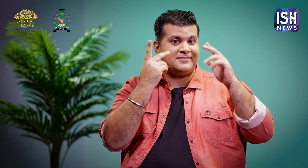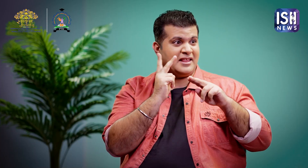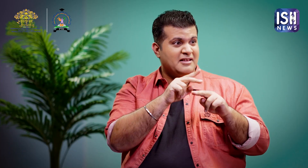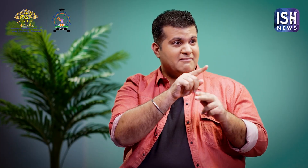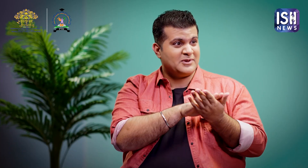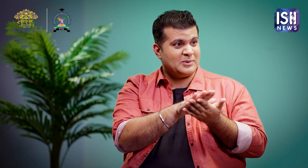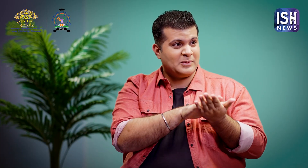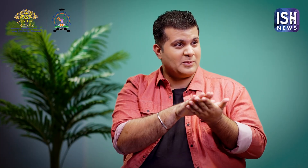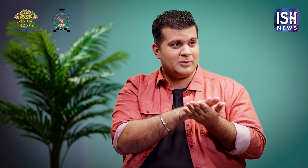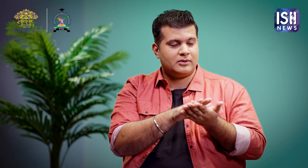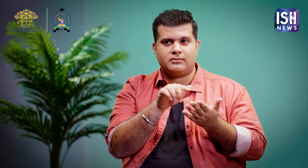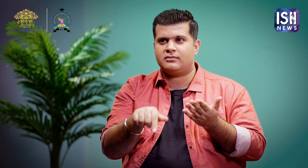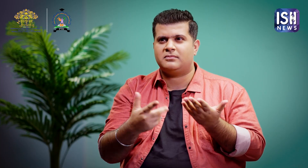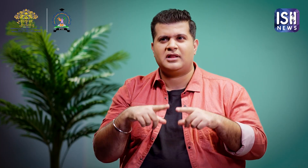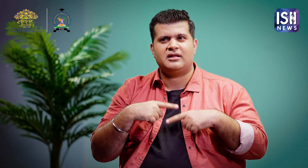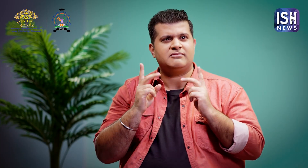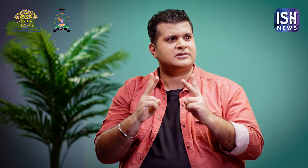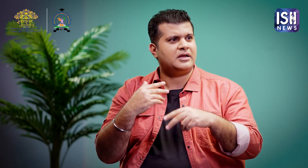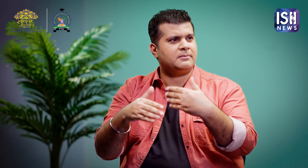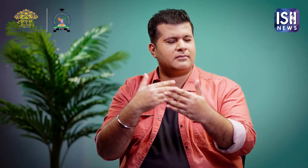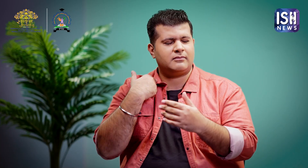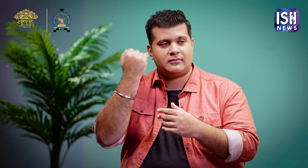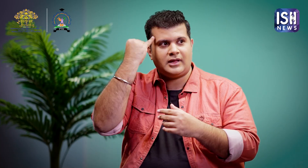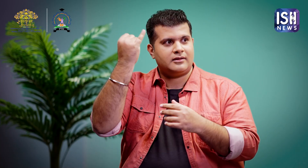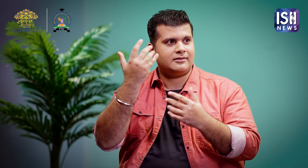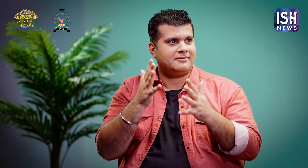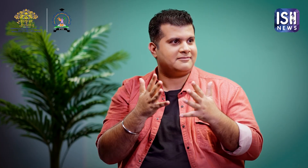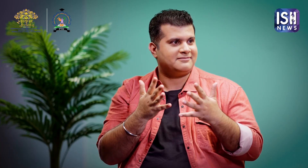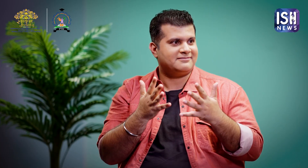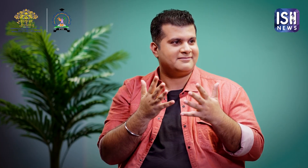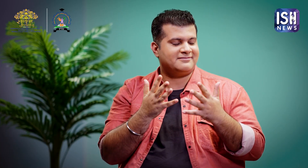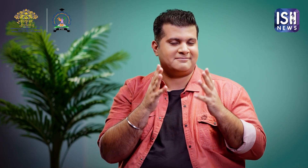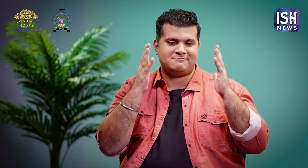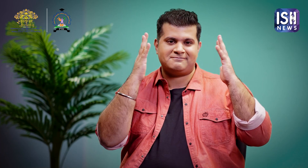If you didn’t exist, it’s hard to imagine what life would be like for the Deaf community.